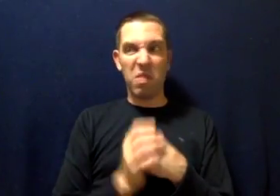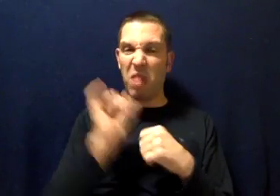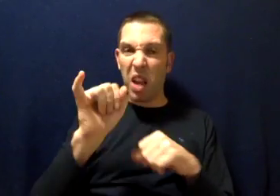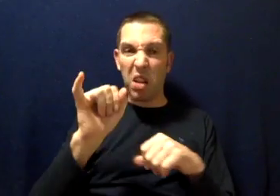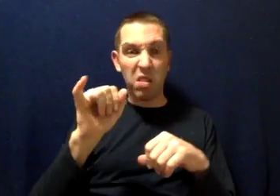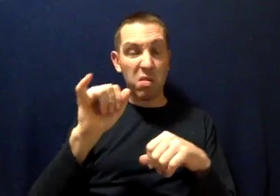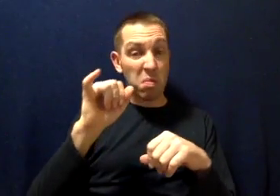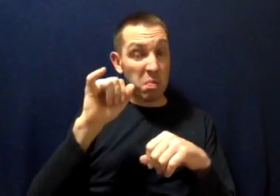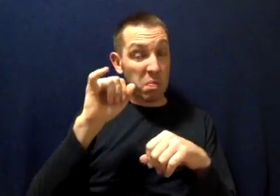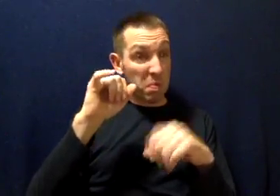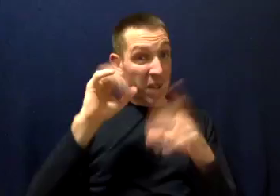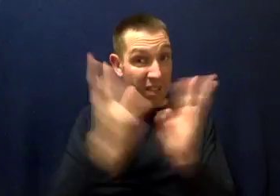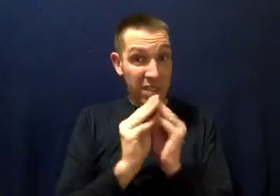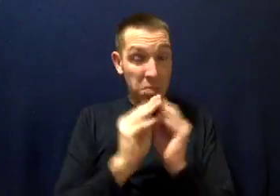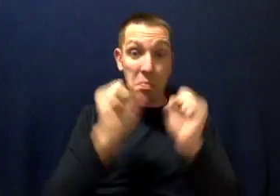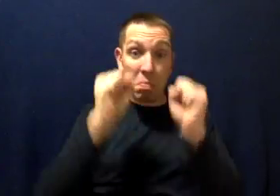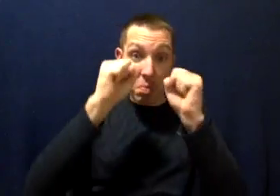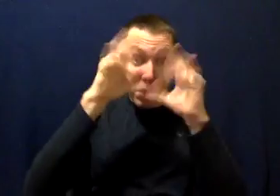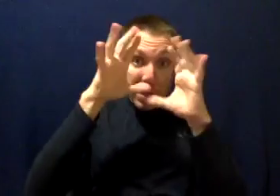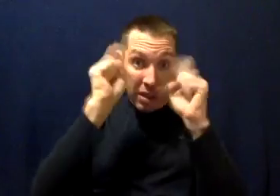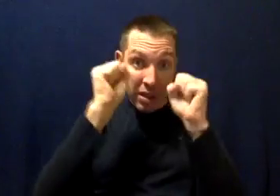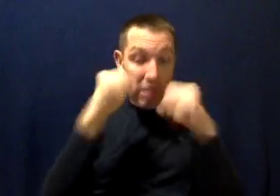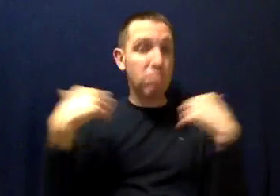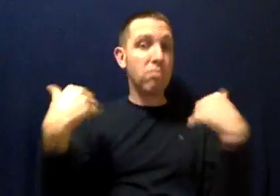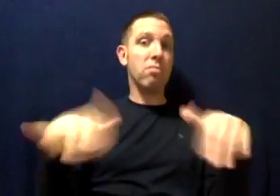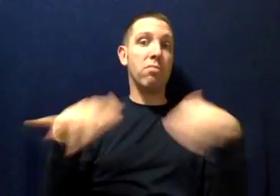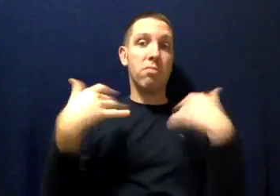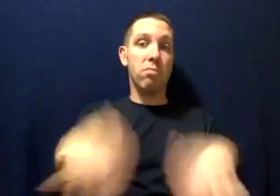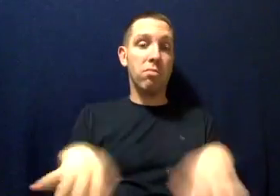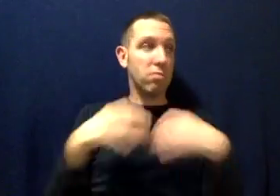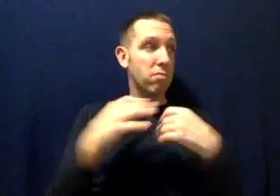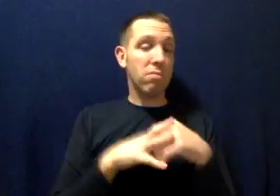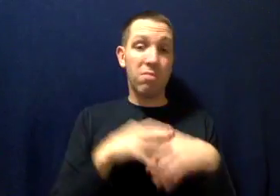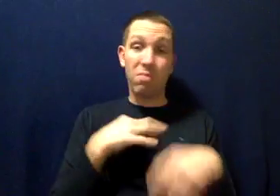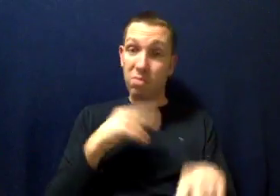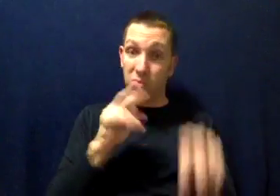That conference was truly an eye opener.